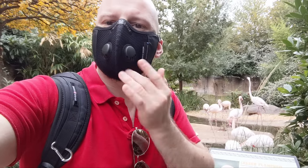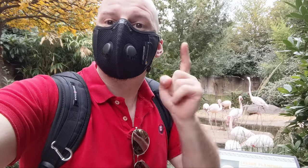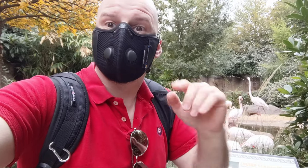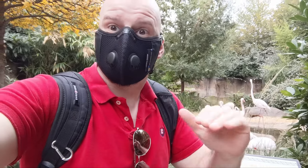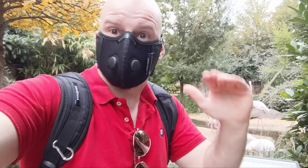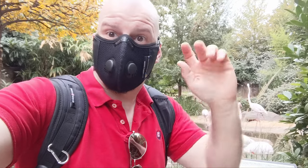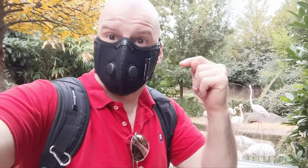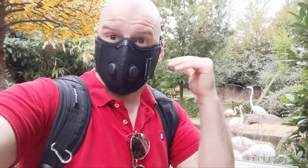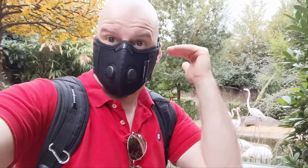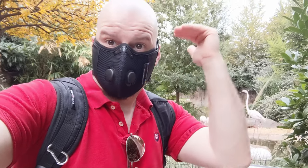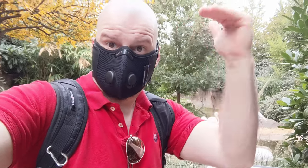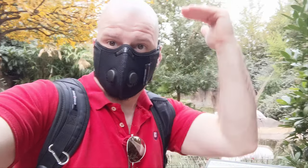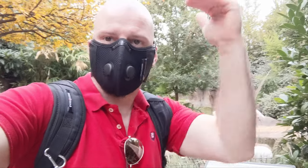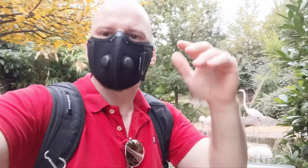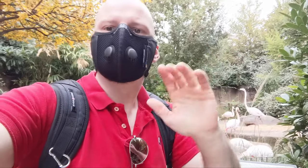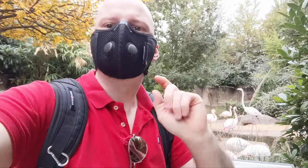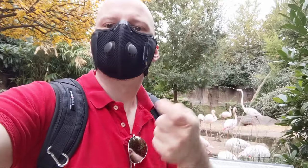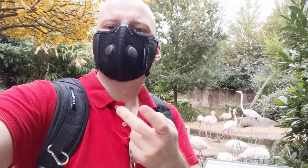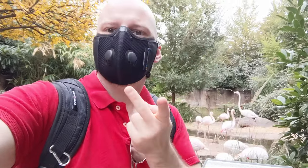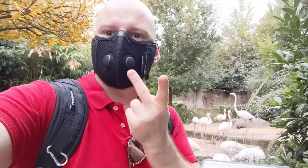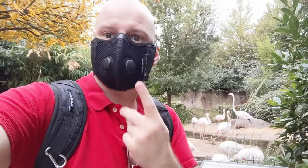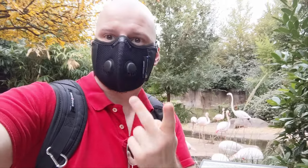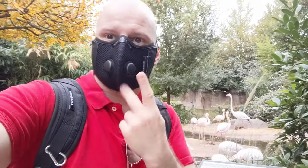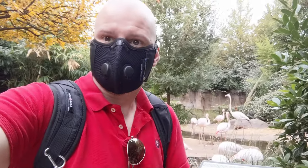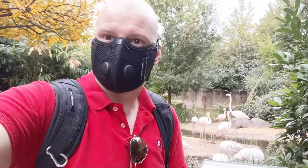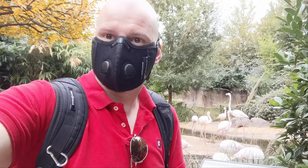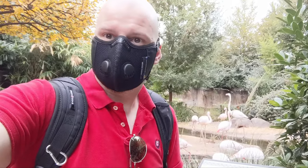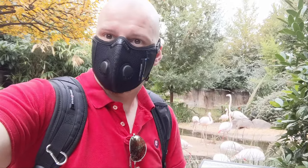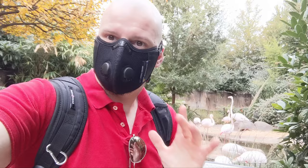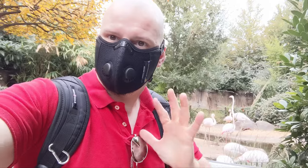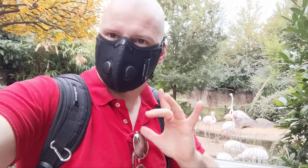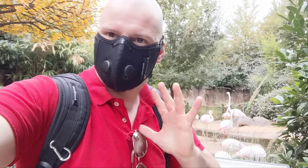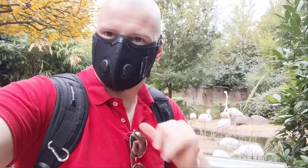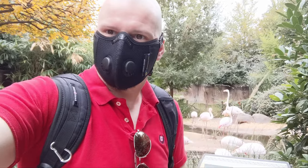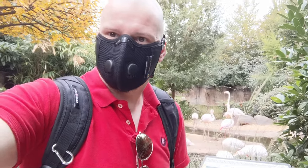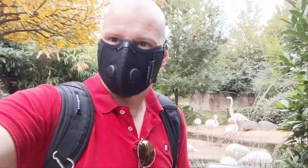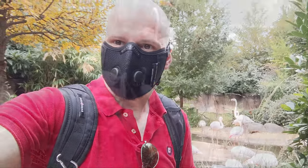When it becomes an adult, it'll turn pink. It's cool!